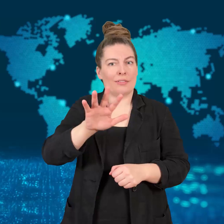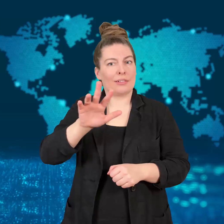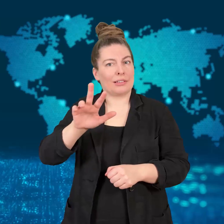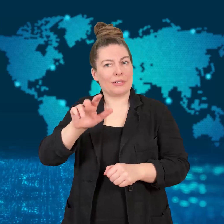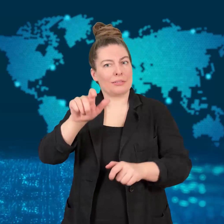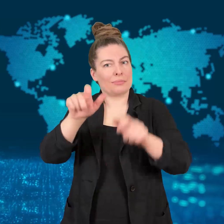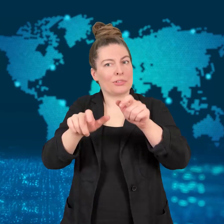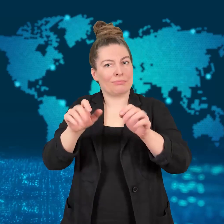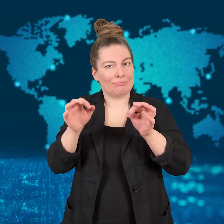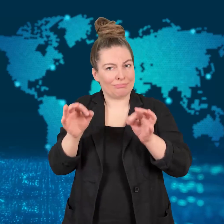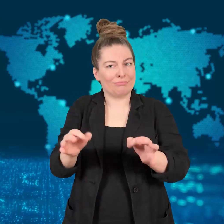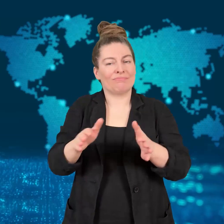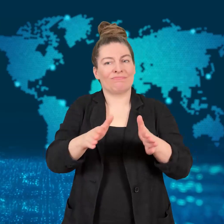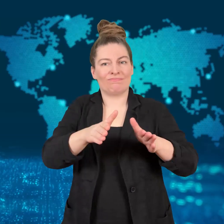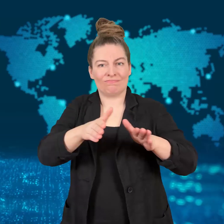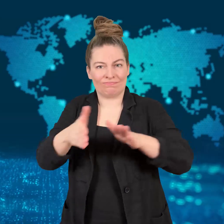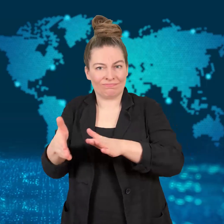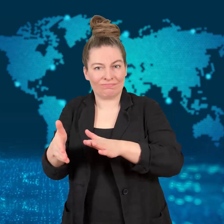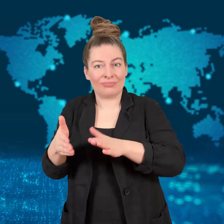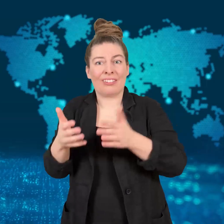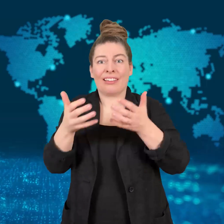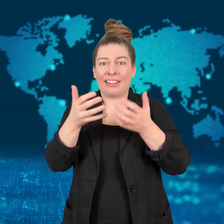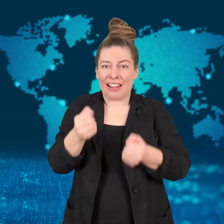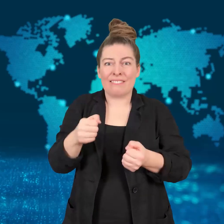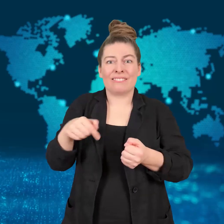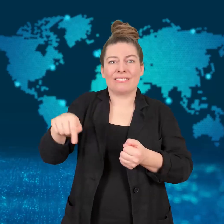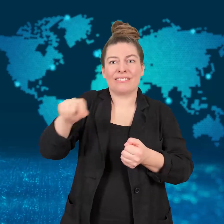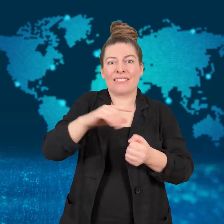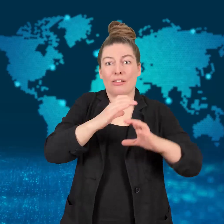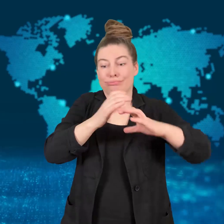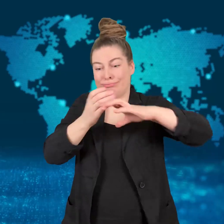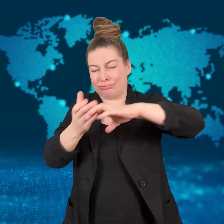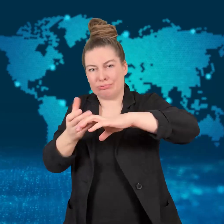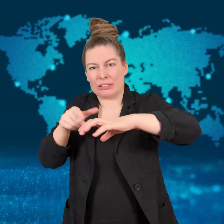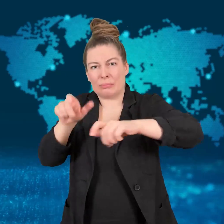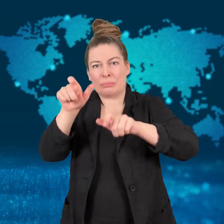The bus was packed with people at